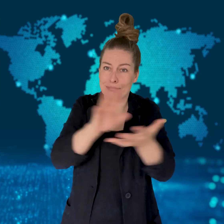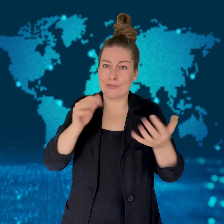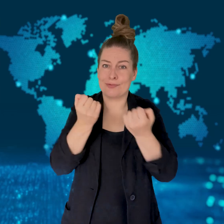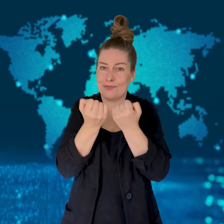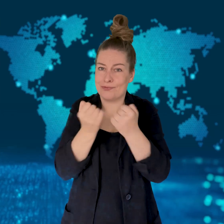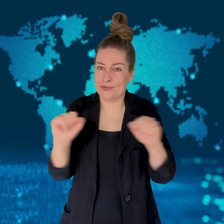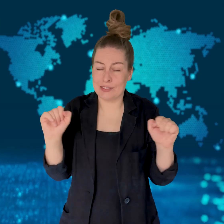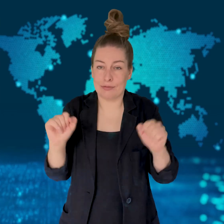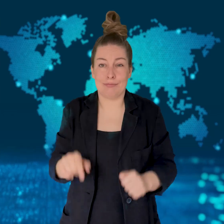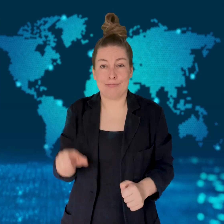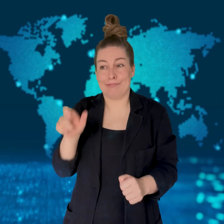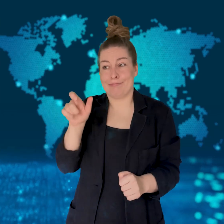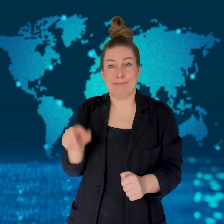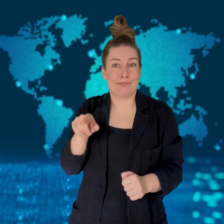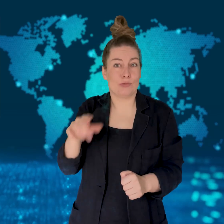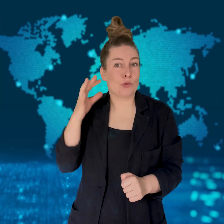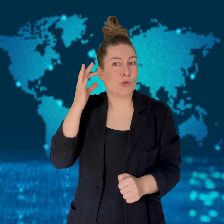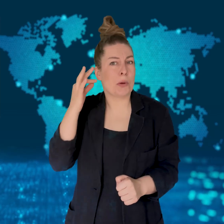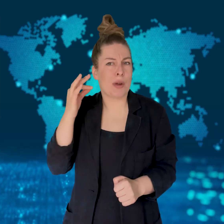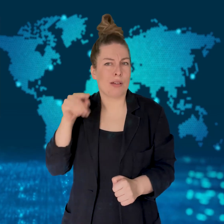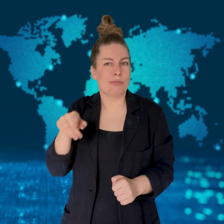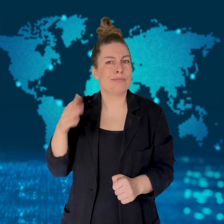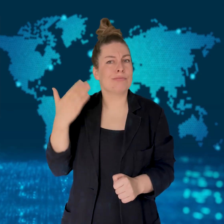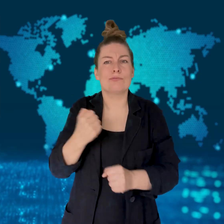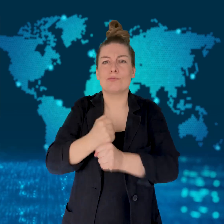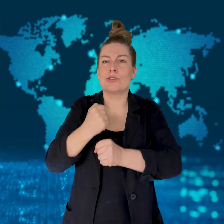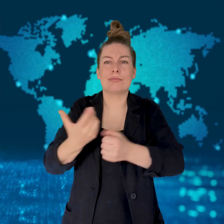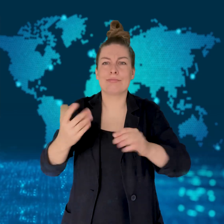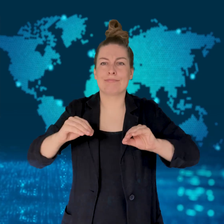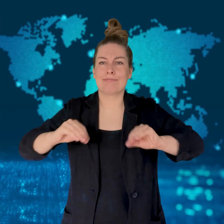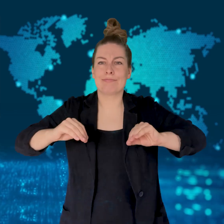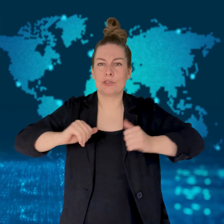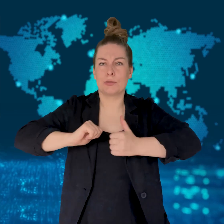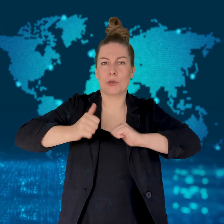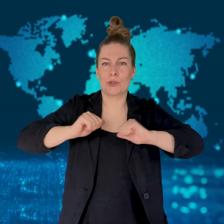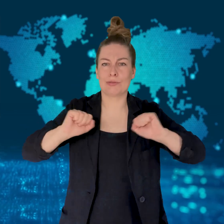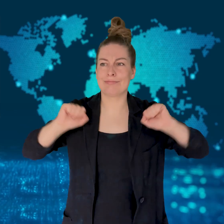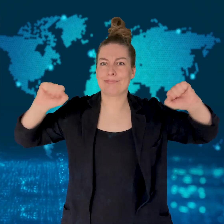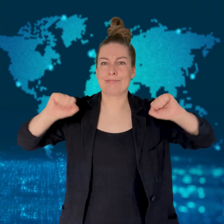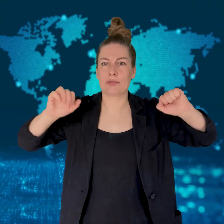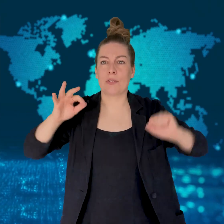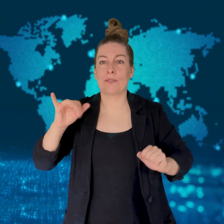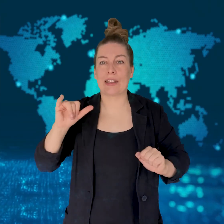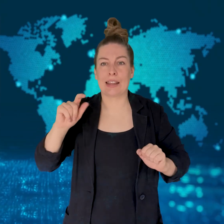her release from prison.